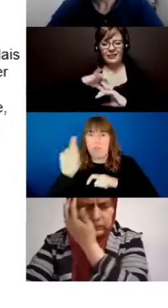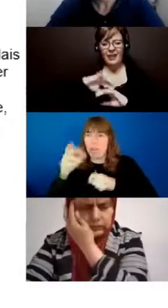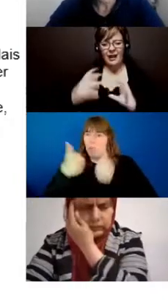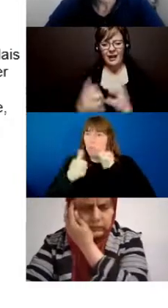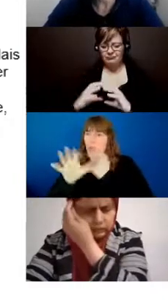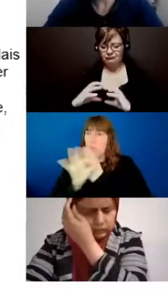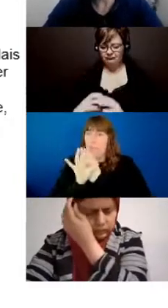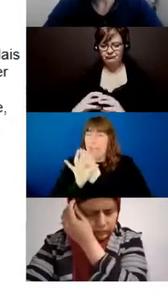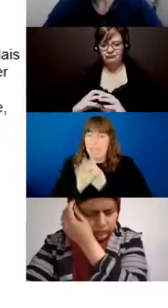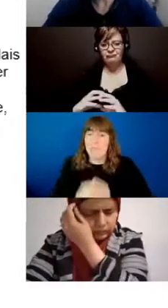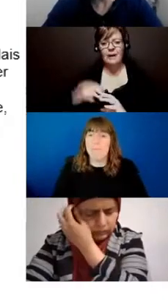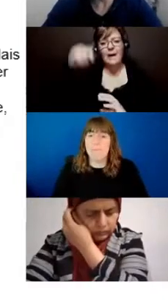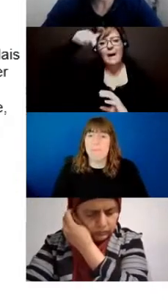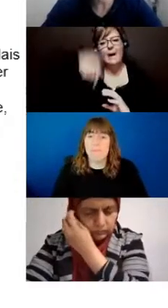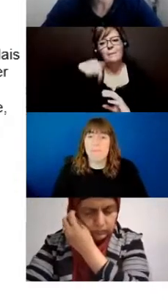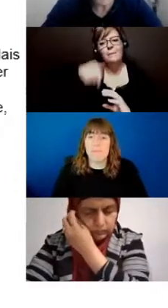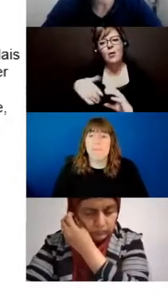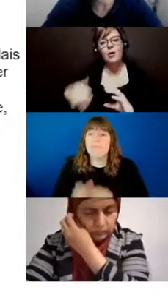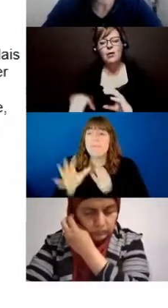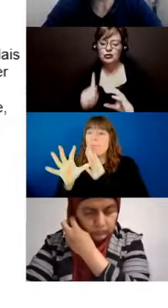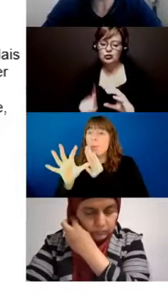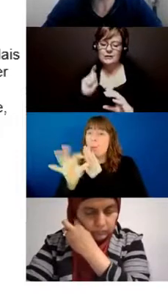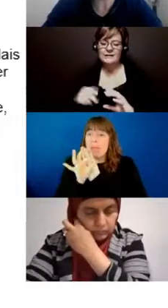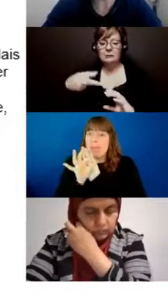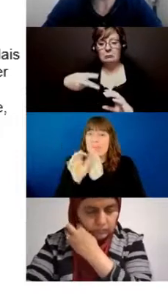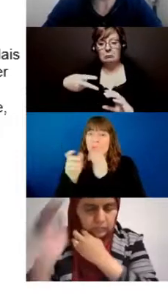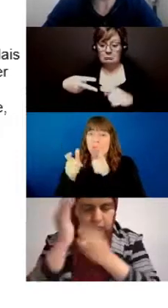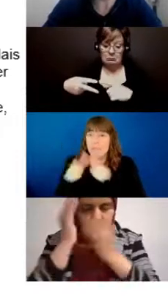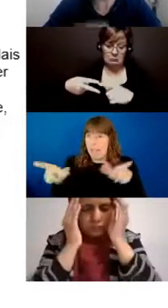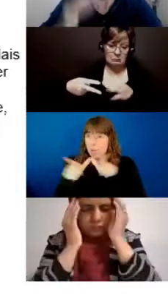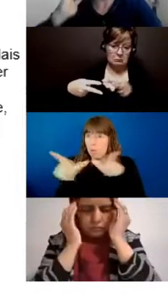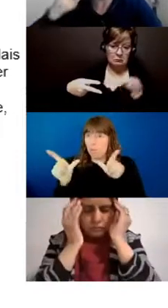you will not need to change language settings again during the presentation you'll be able to